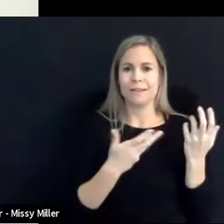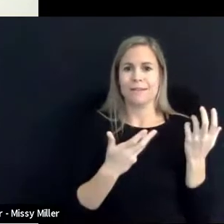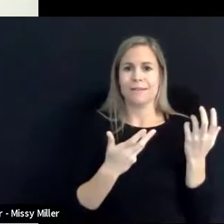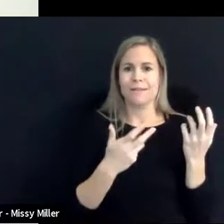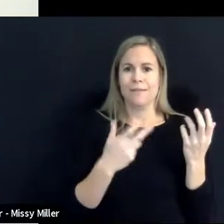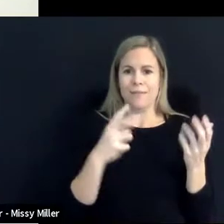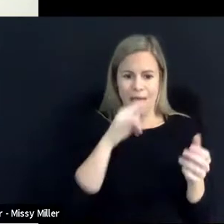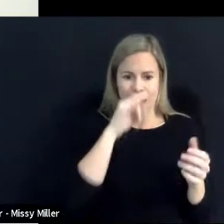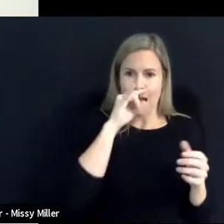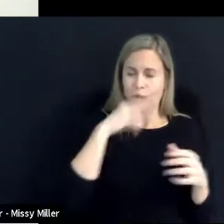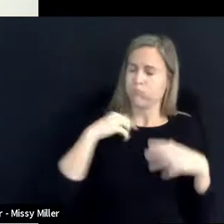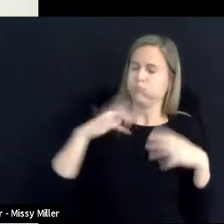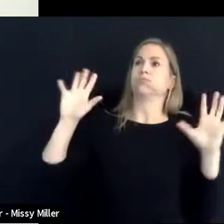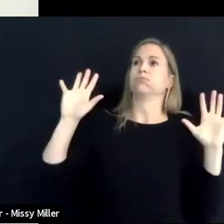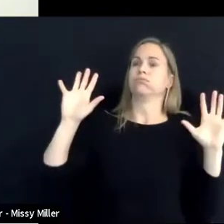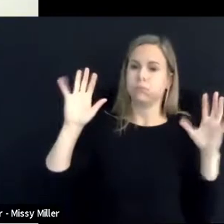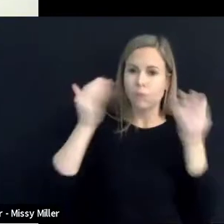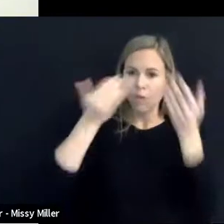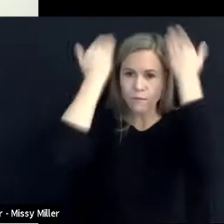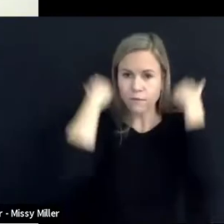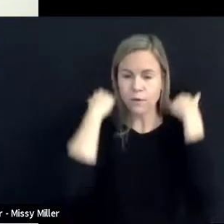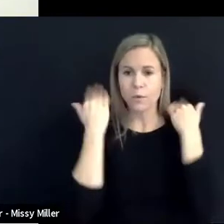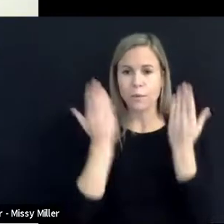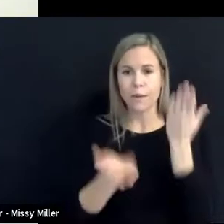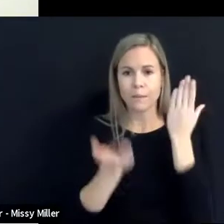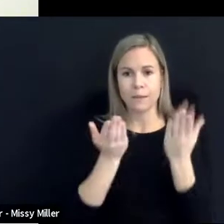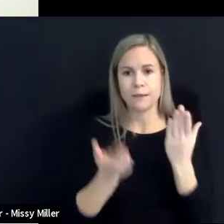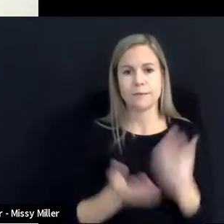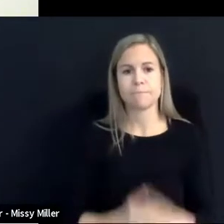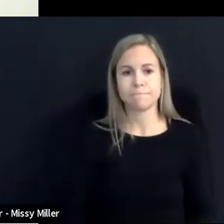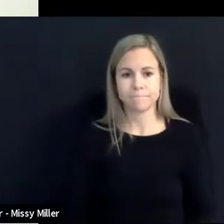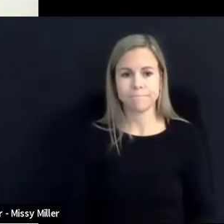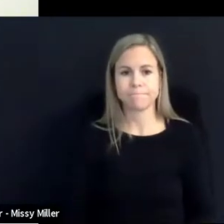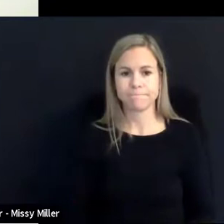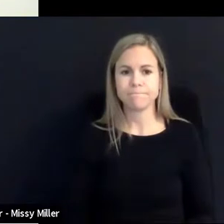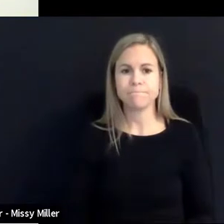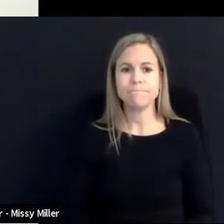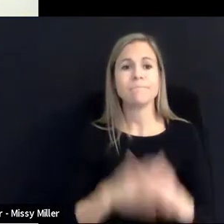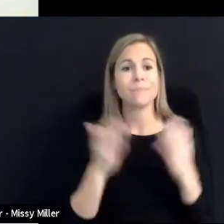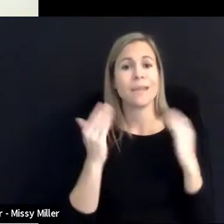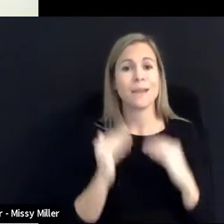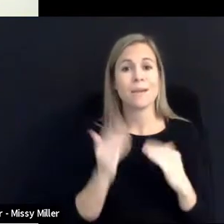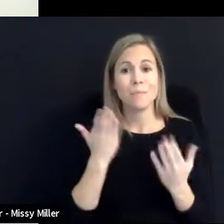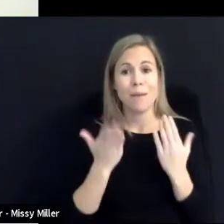that can cause a kid to overload. It could lead to sensory self-stimulation, a lot of it.